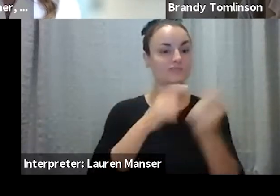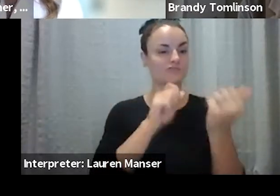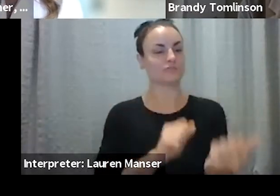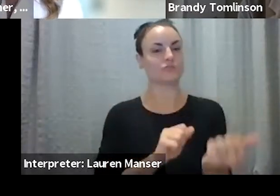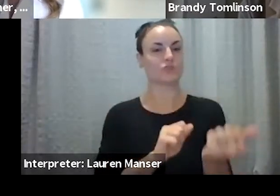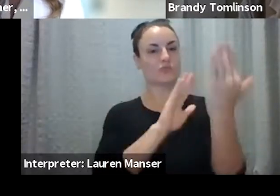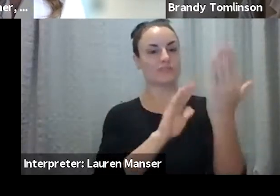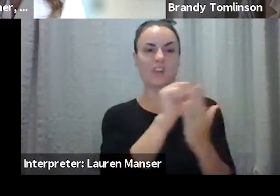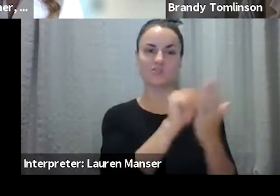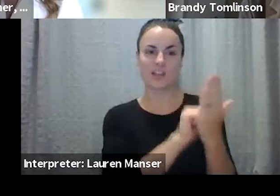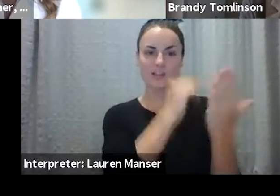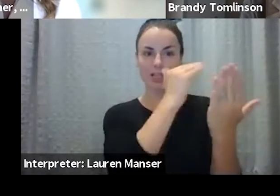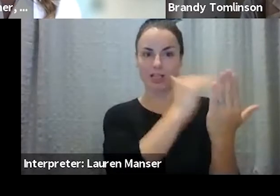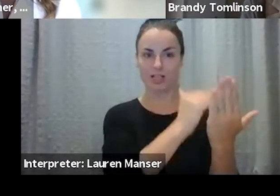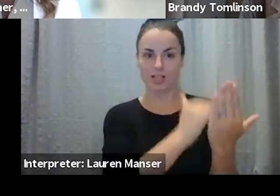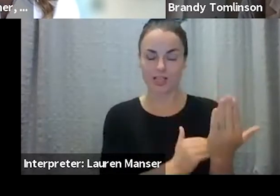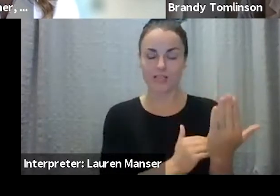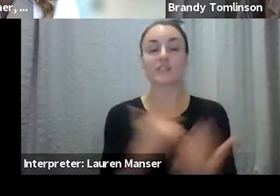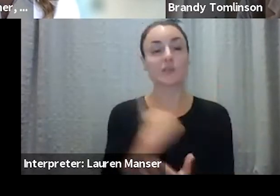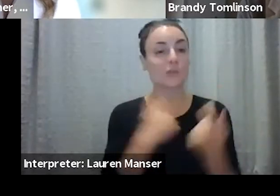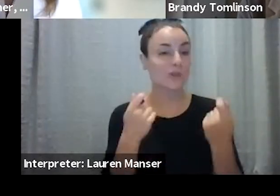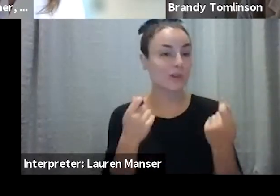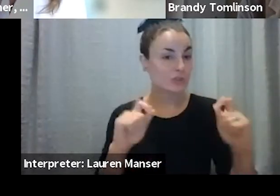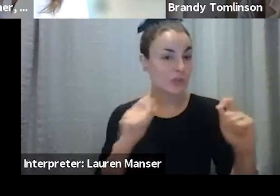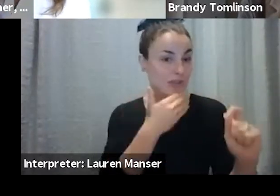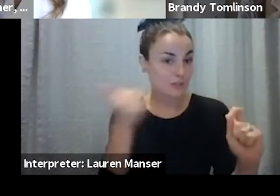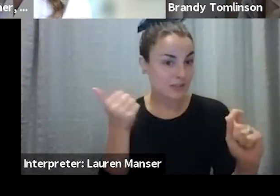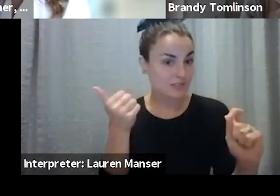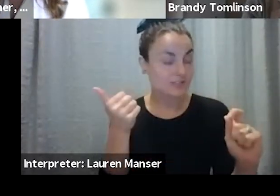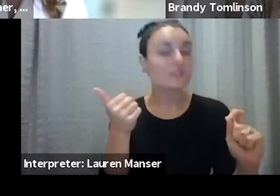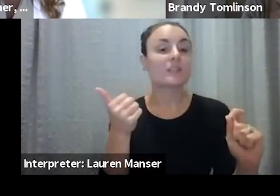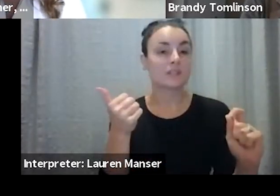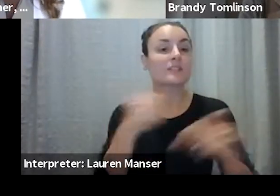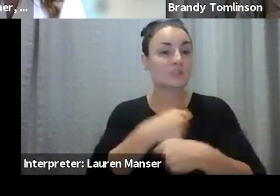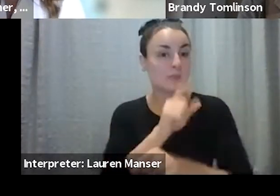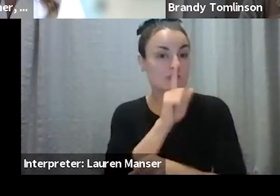that everything is accessible as we work through this today.